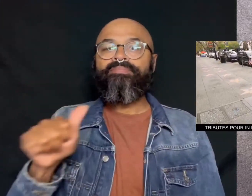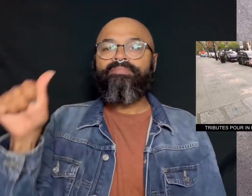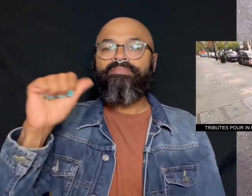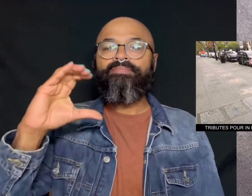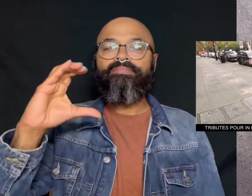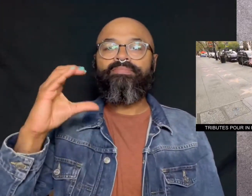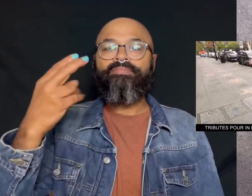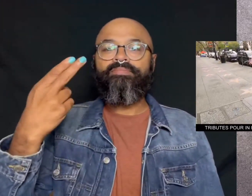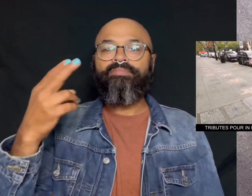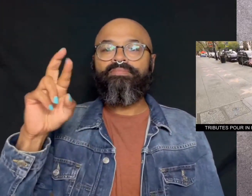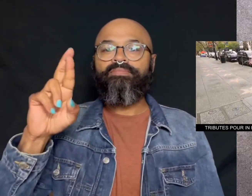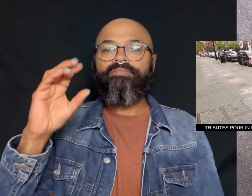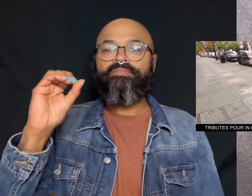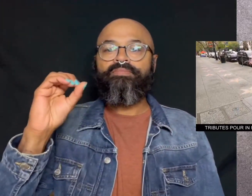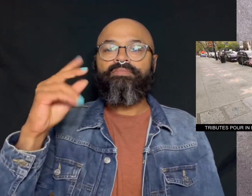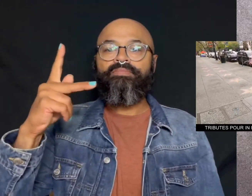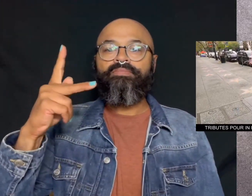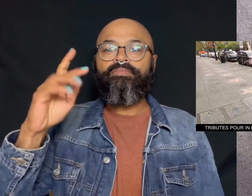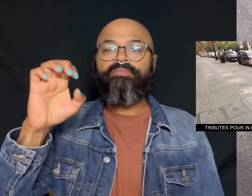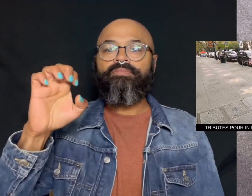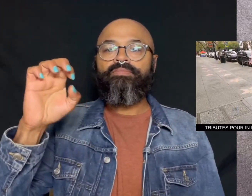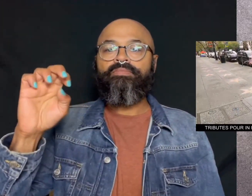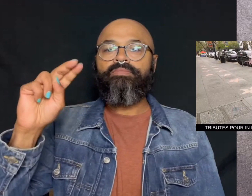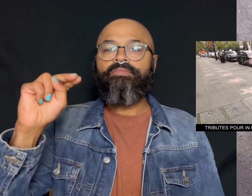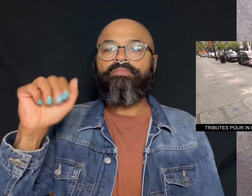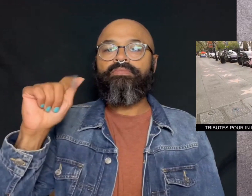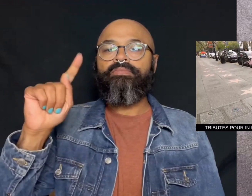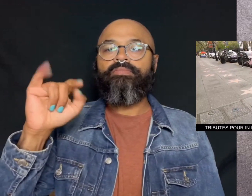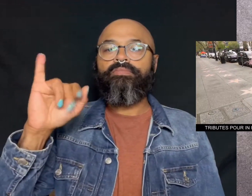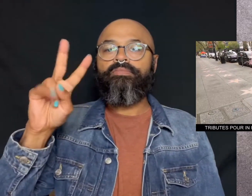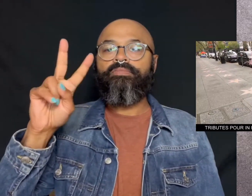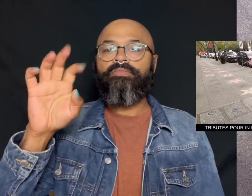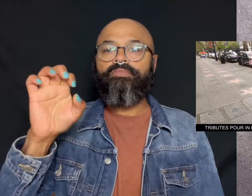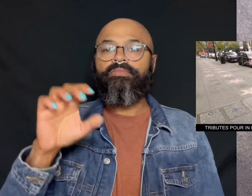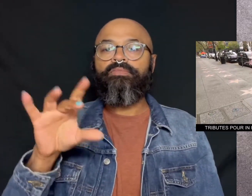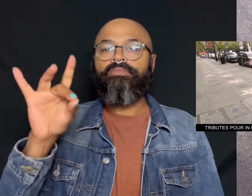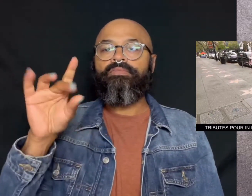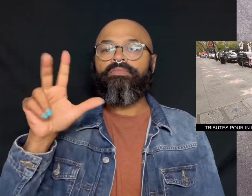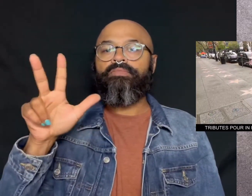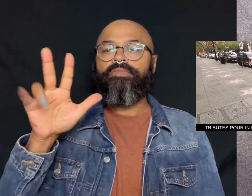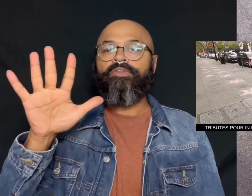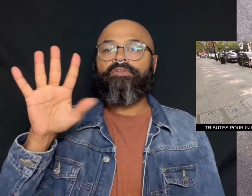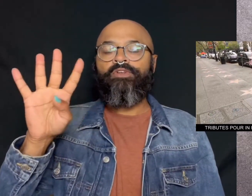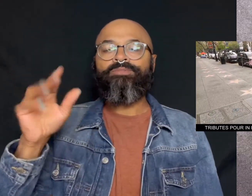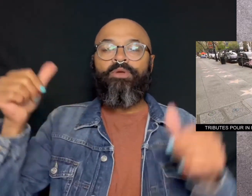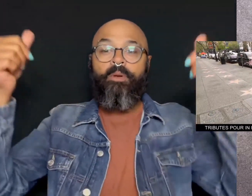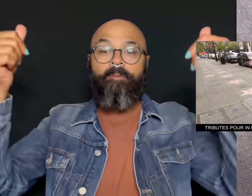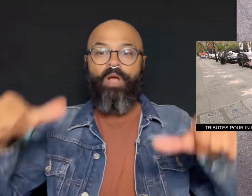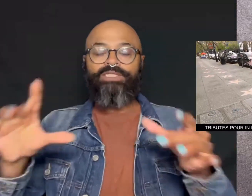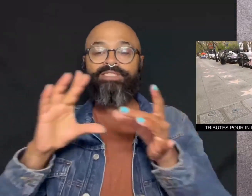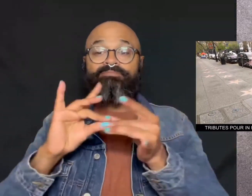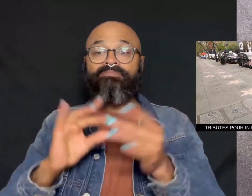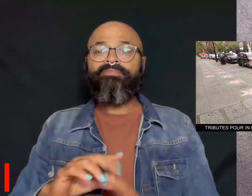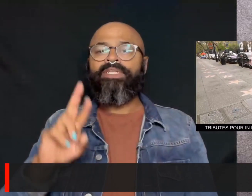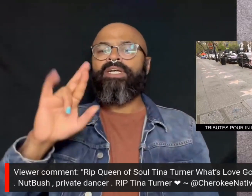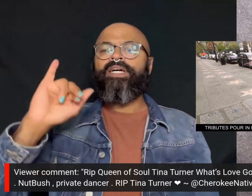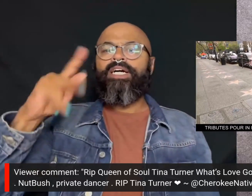sign. One news viewer at Cherokee native, 83 54 posted r i p,